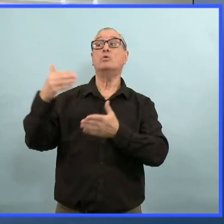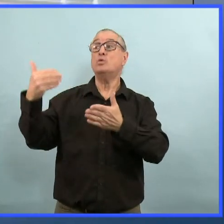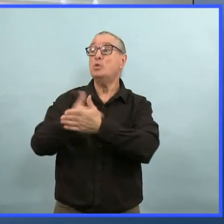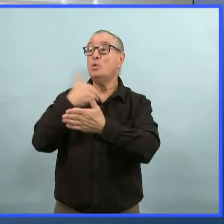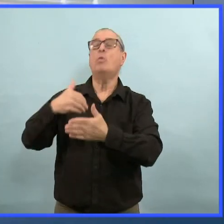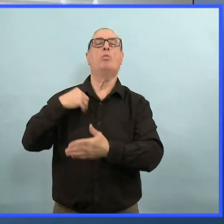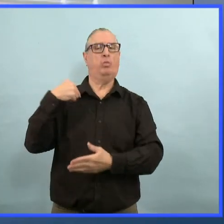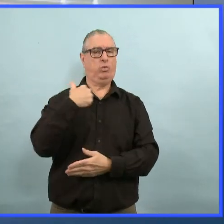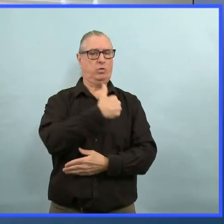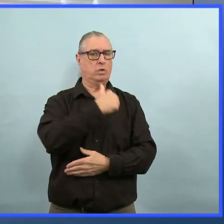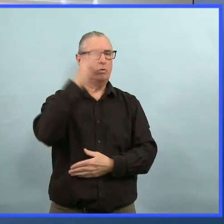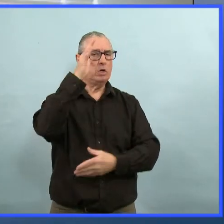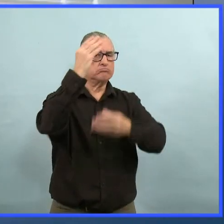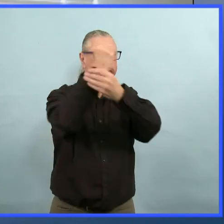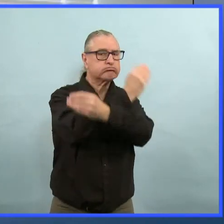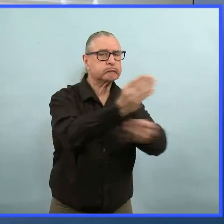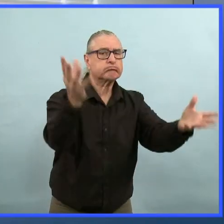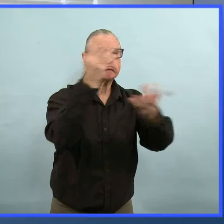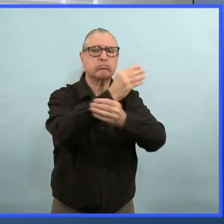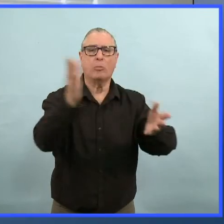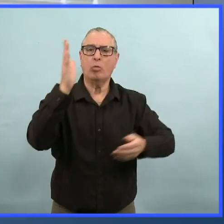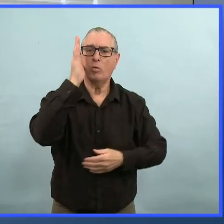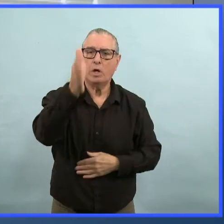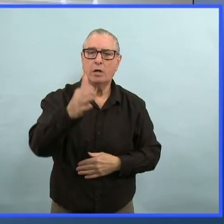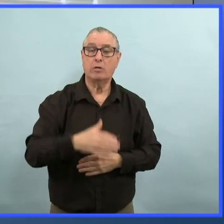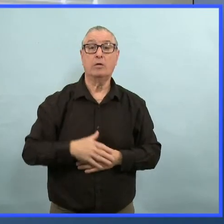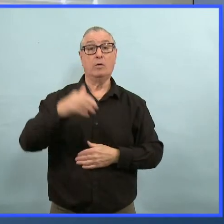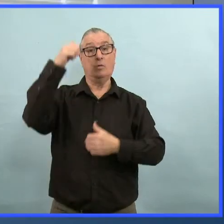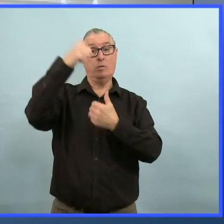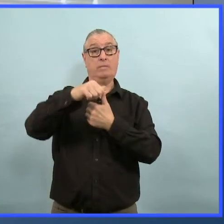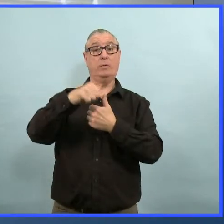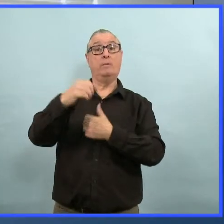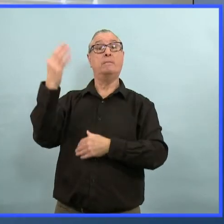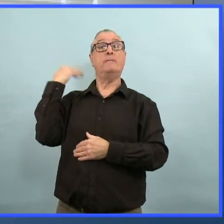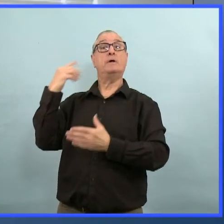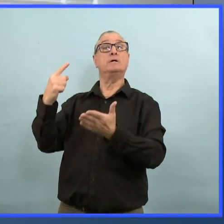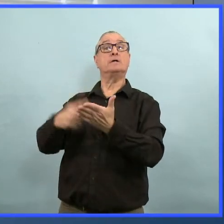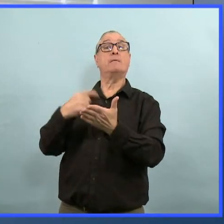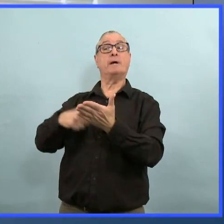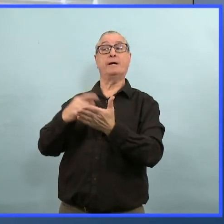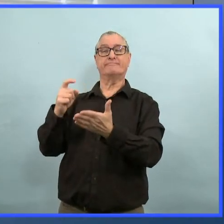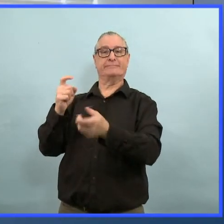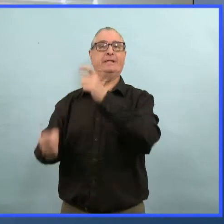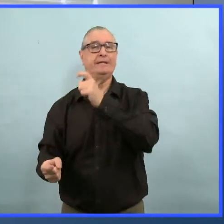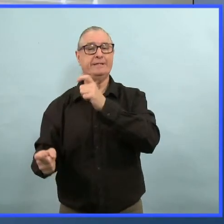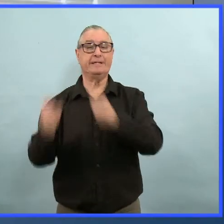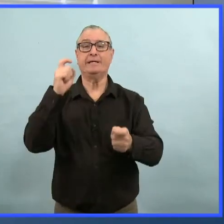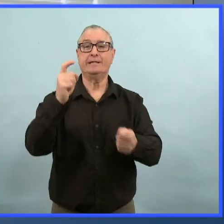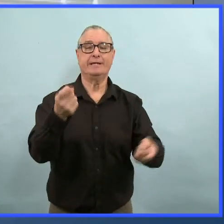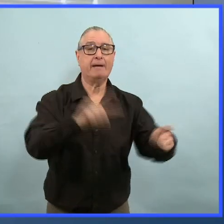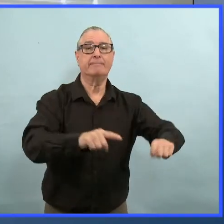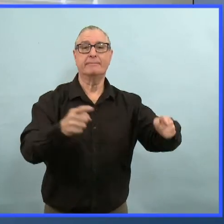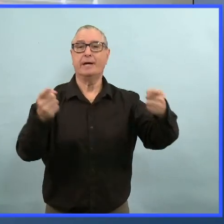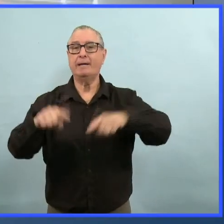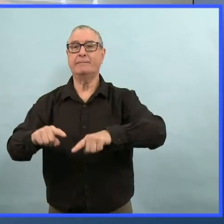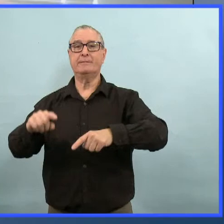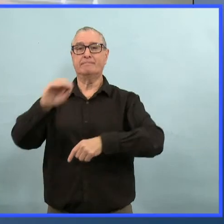have changed quickly and so we rely heavily on our excellent epidemiology and surveillance team